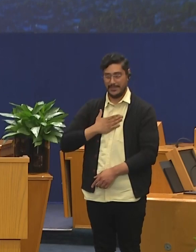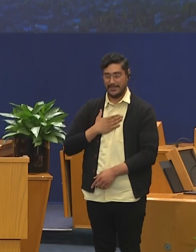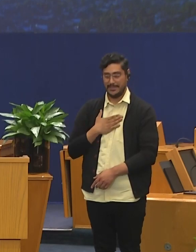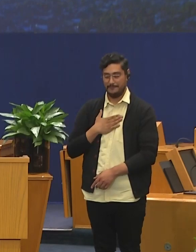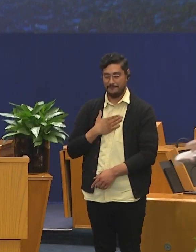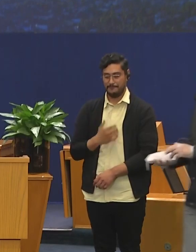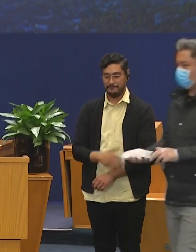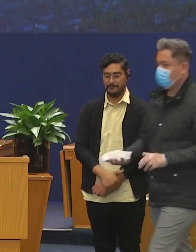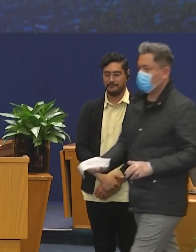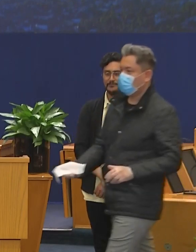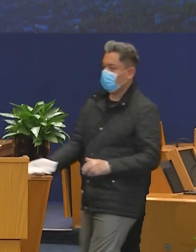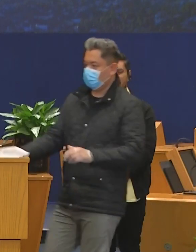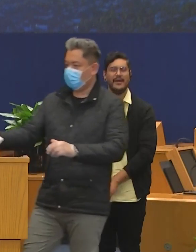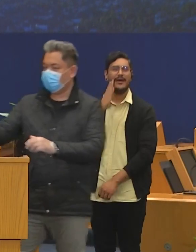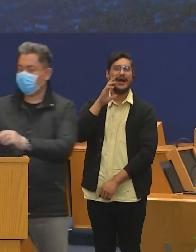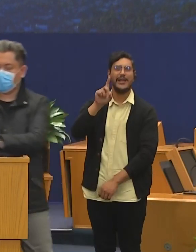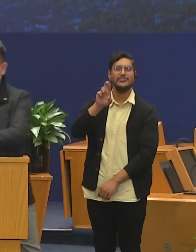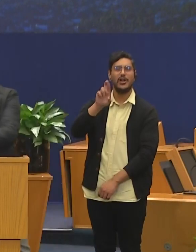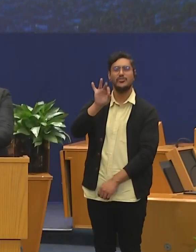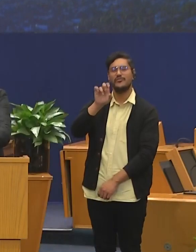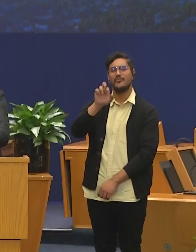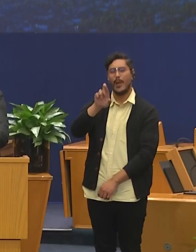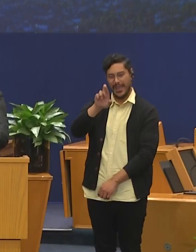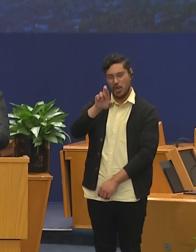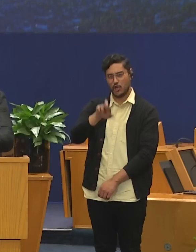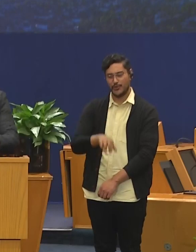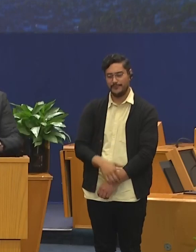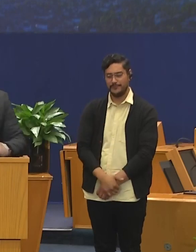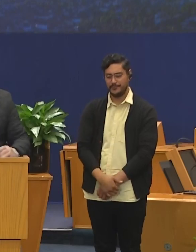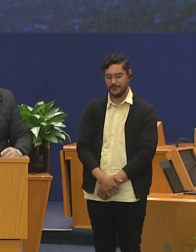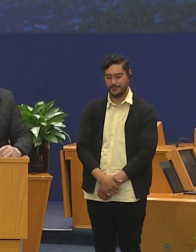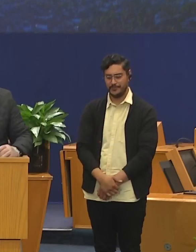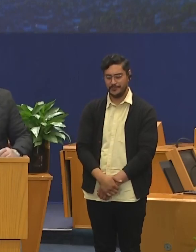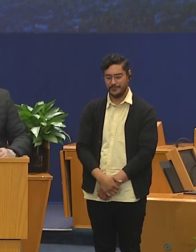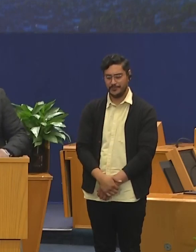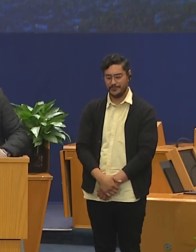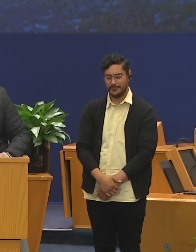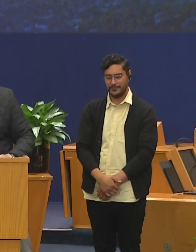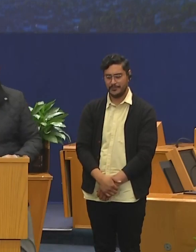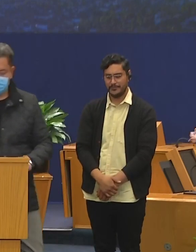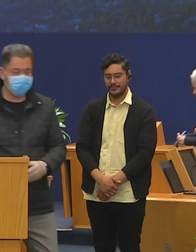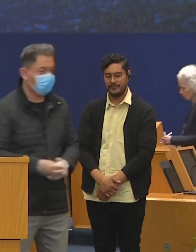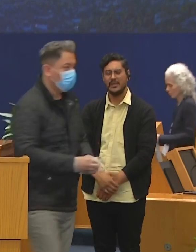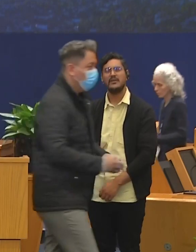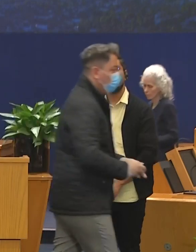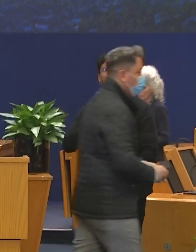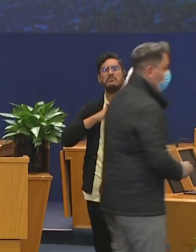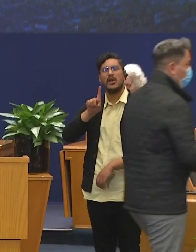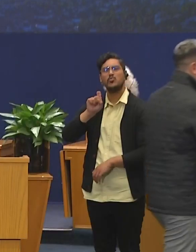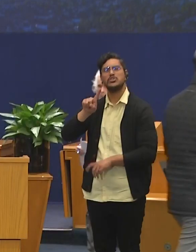WITH L.A -- MELODY MESA WITH L.A. TIMES. THANKS, DR. FERRER.